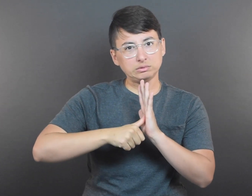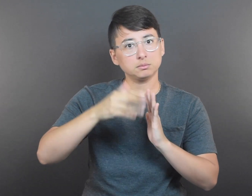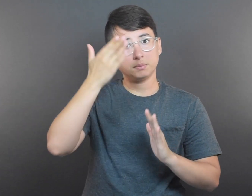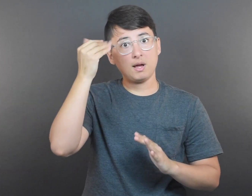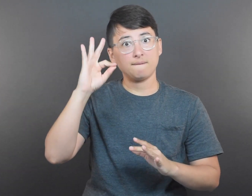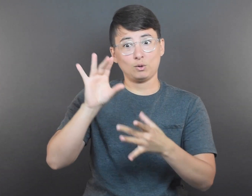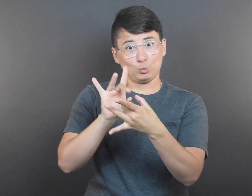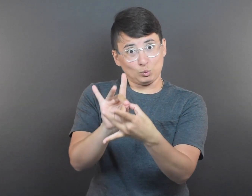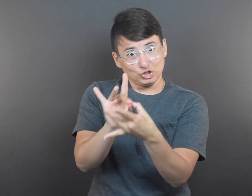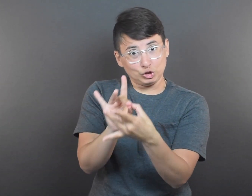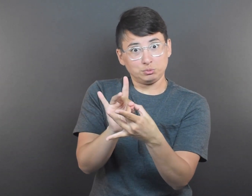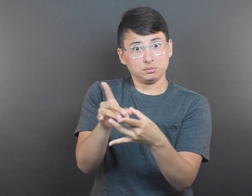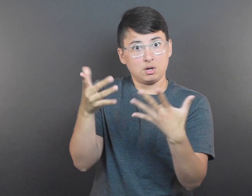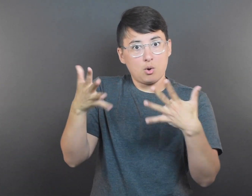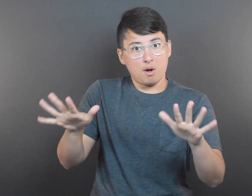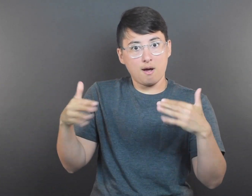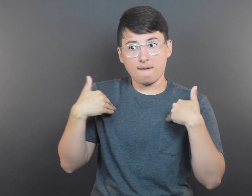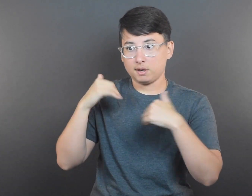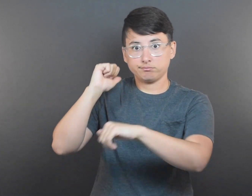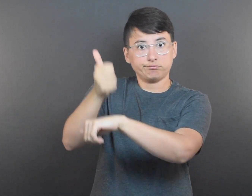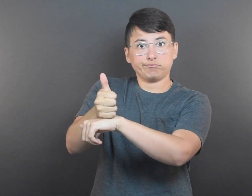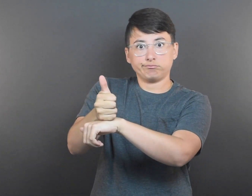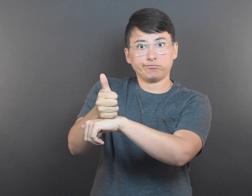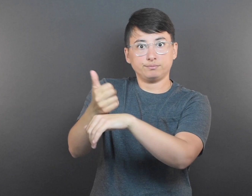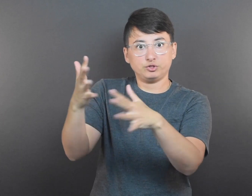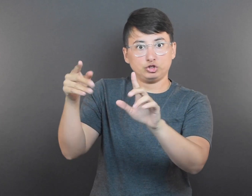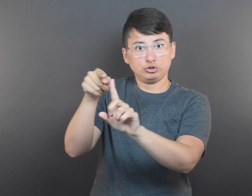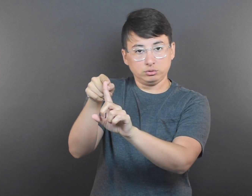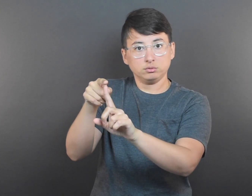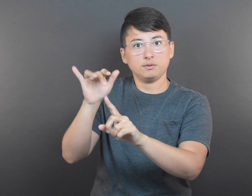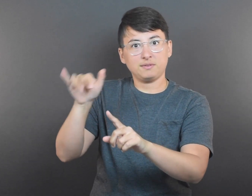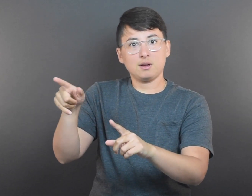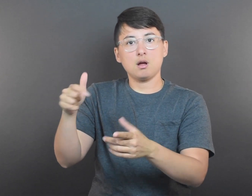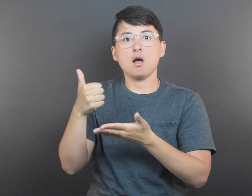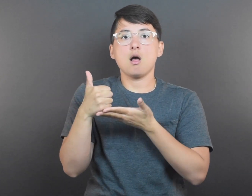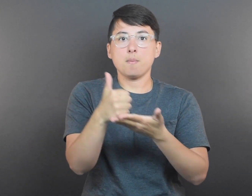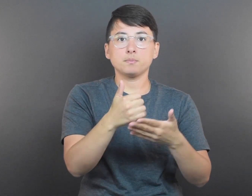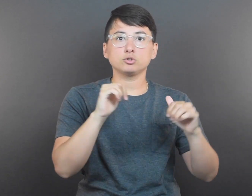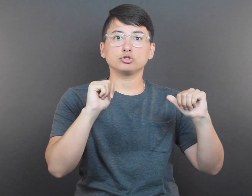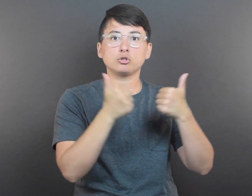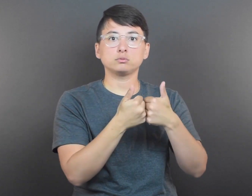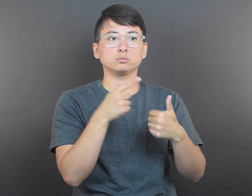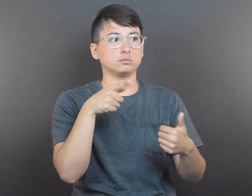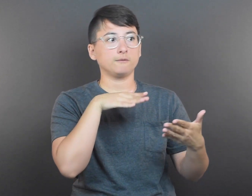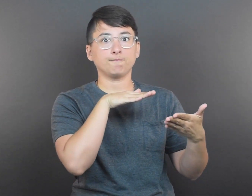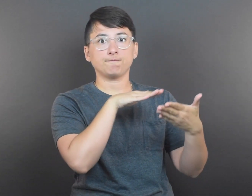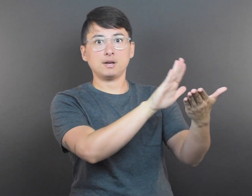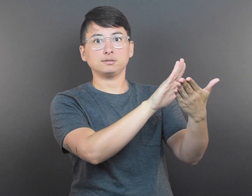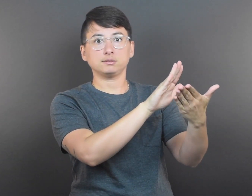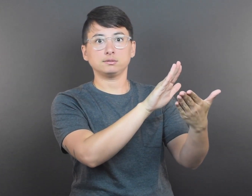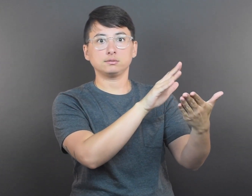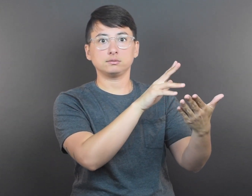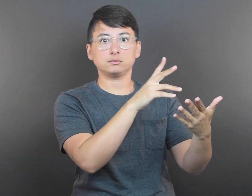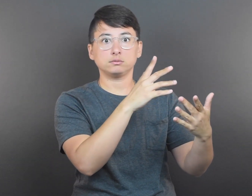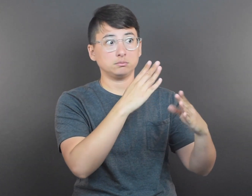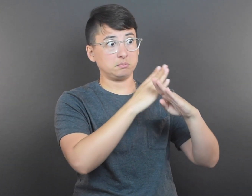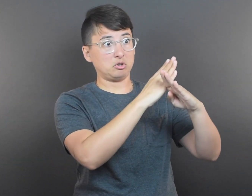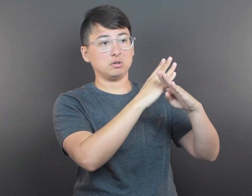were not as burdensome once they were able to overcome the first trust barrier.”